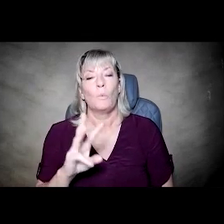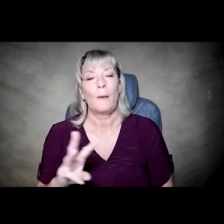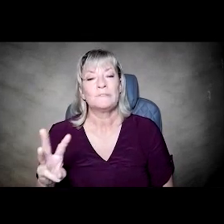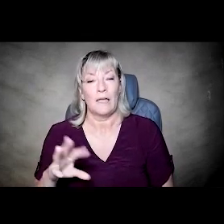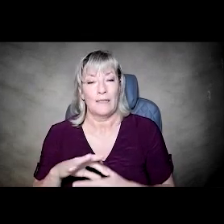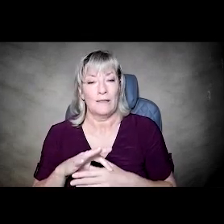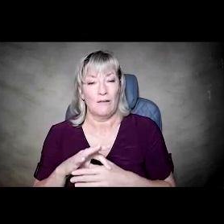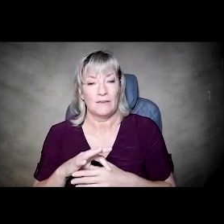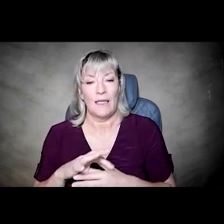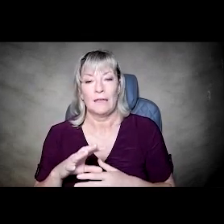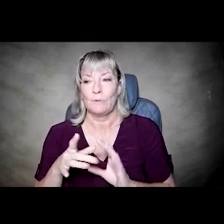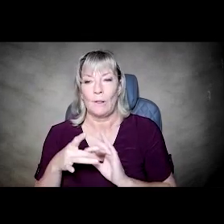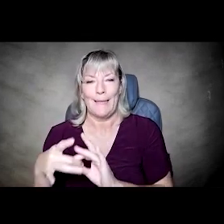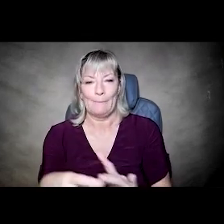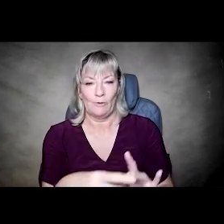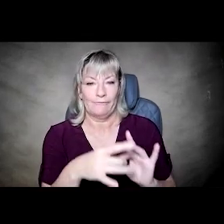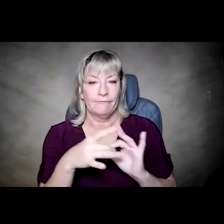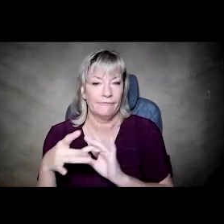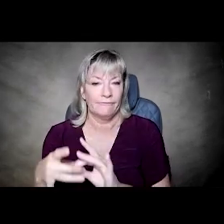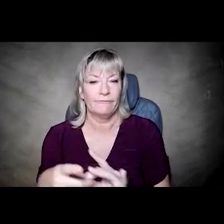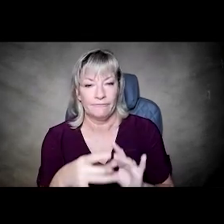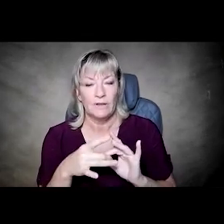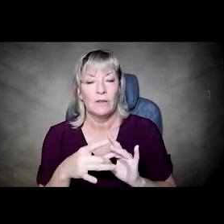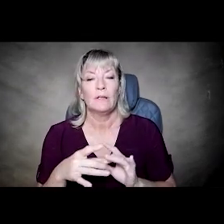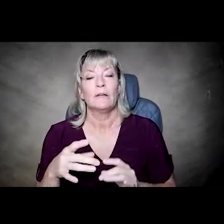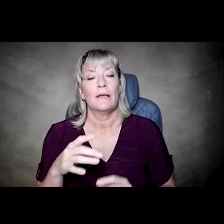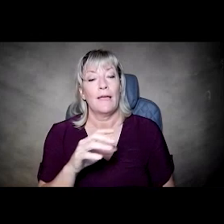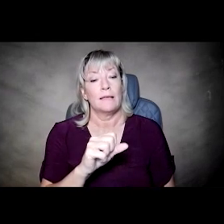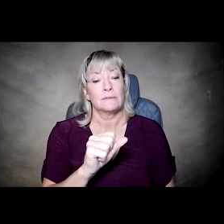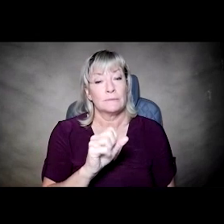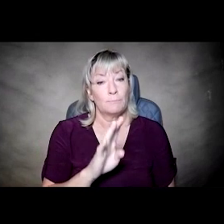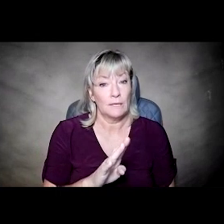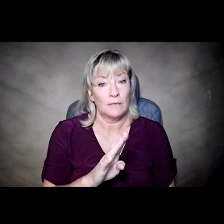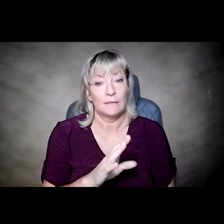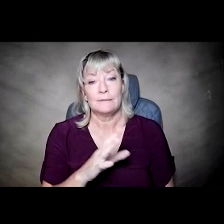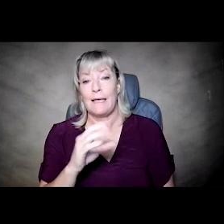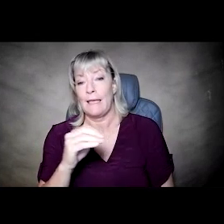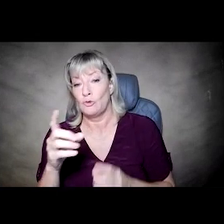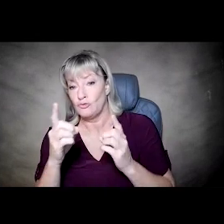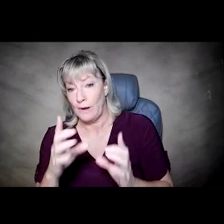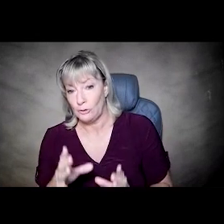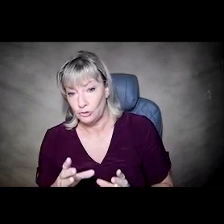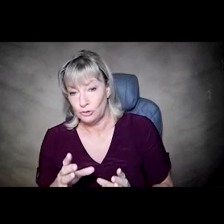a collaborative effort between SSB’s Director, Deputy Director,